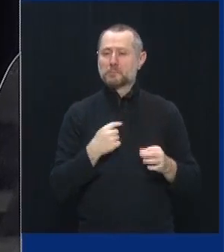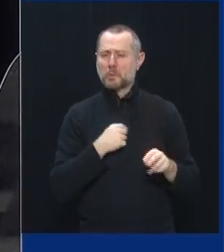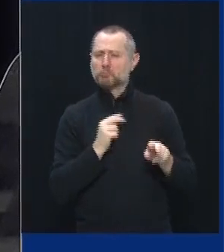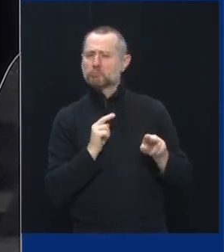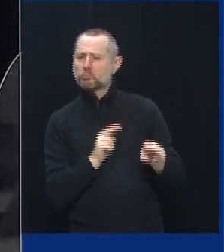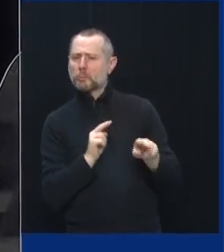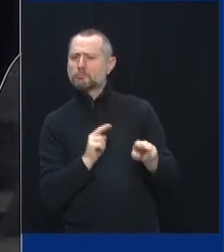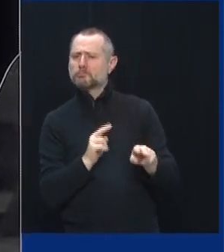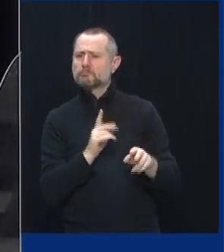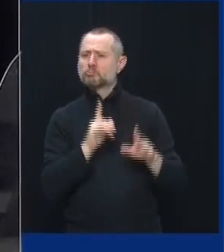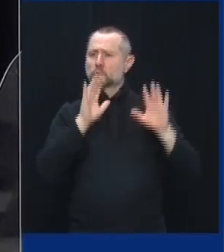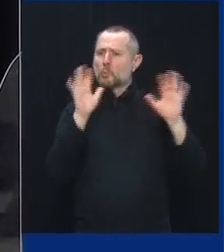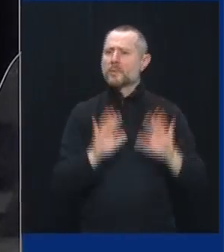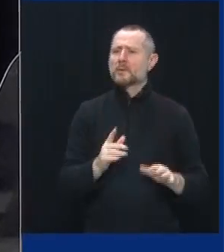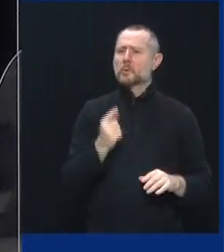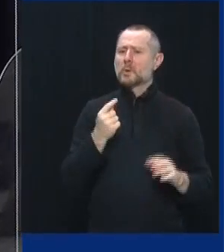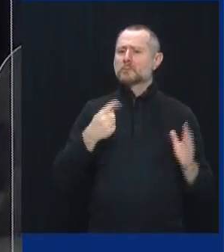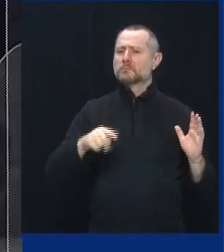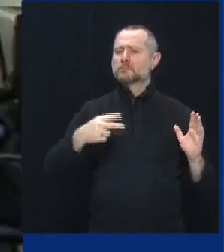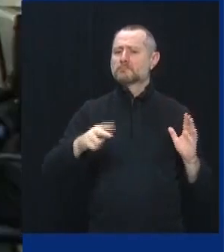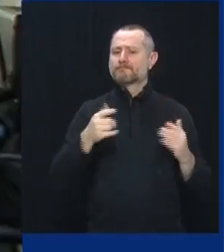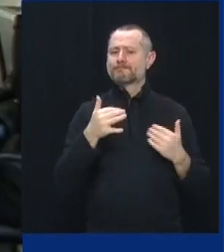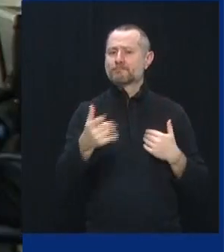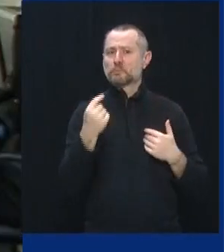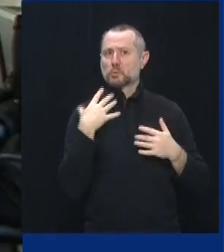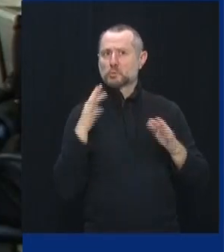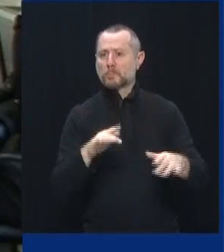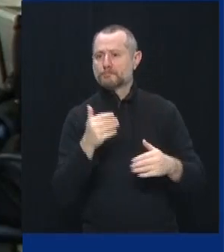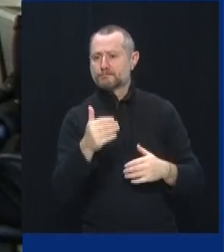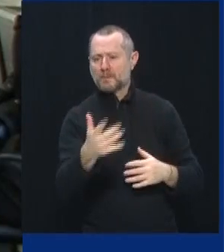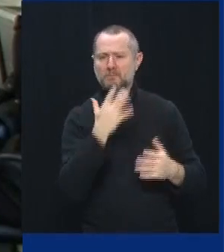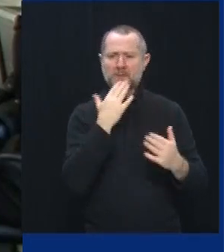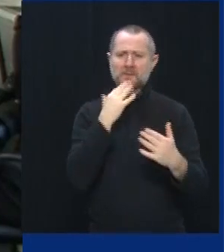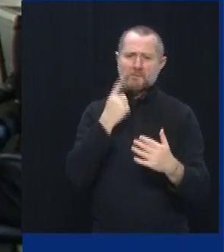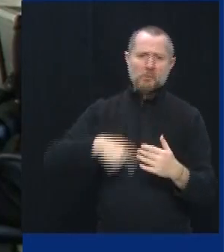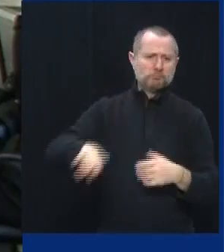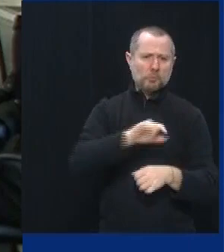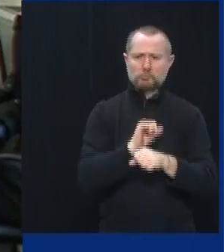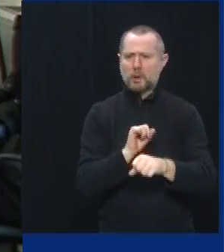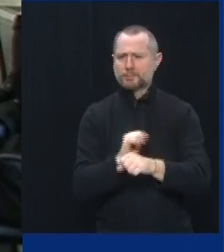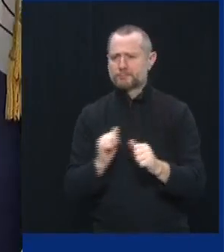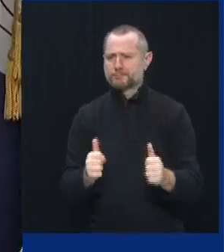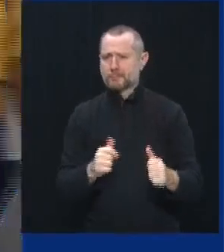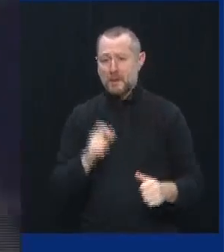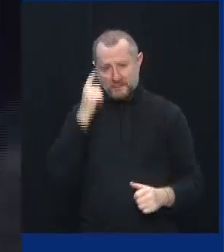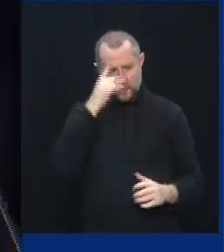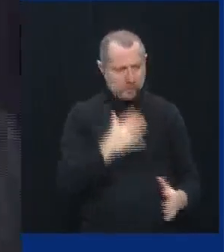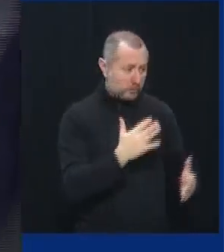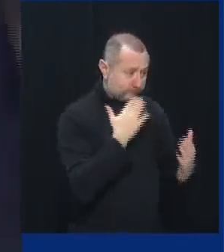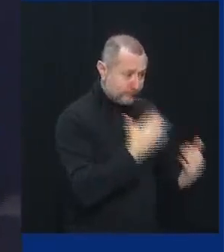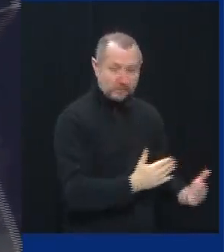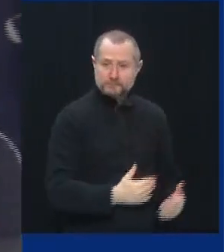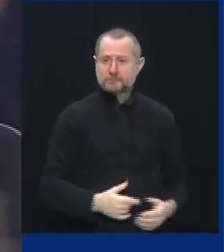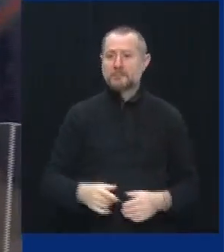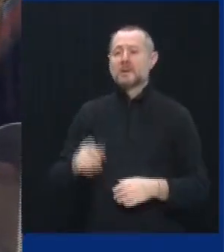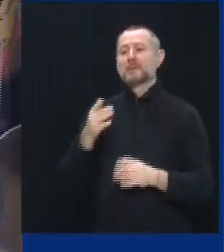CLOSELY WATCHING THE WEATHER FORECAST FOR THE NEXT STORM, BUT MY HUGE THANKS TO THE MEN AND WOMEN OF NEW YORK CITY TRANSIT